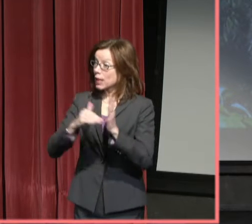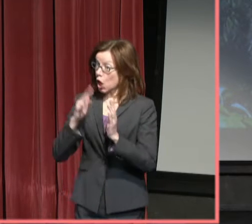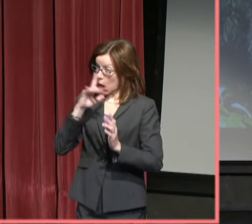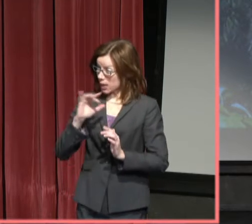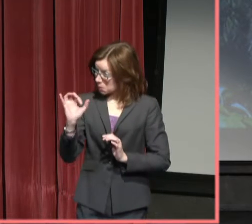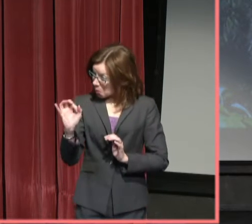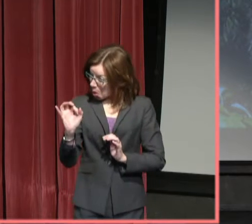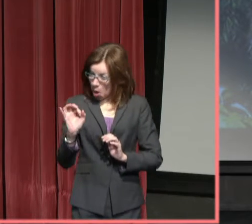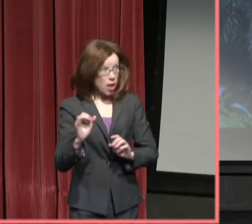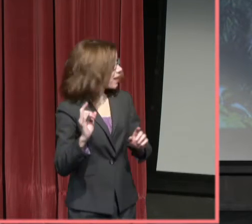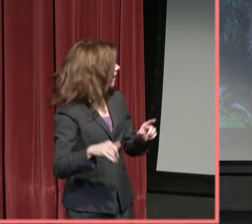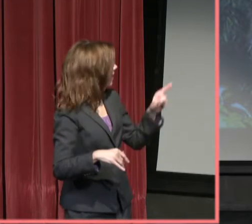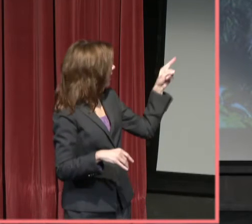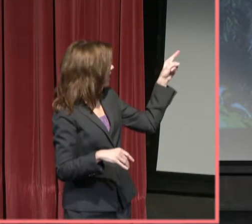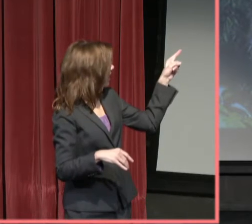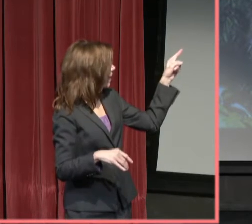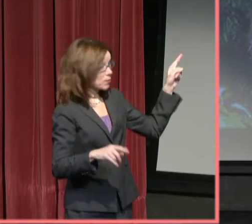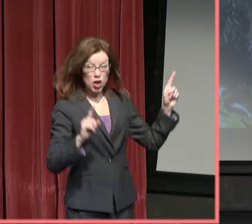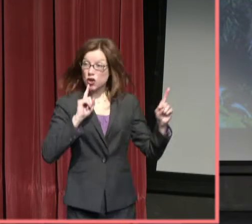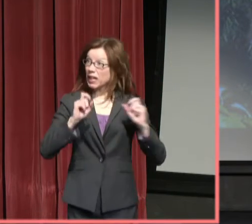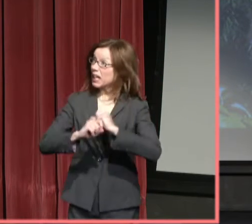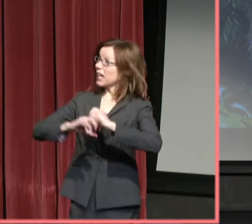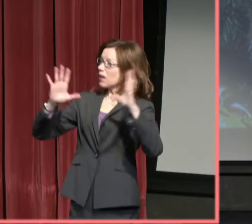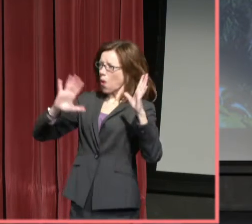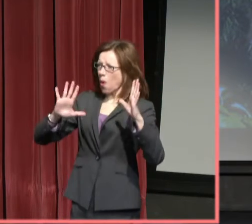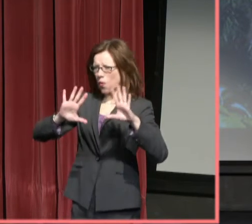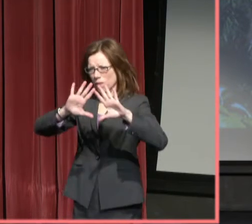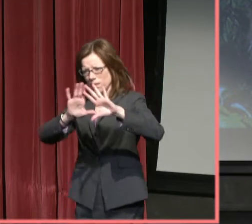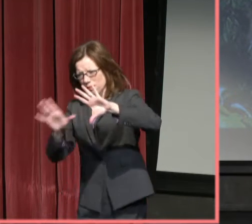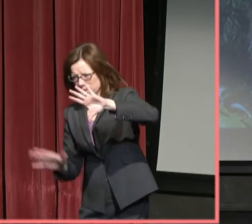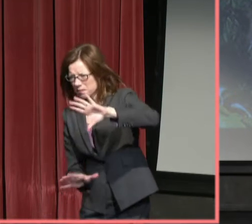but actually it's a very long country and its equivalent